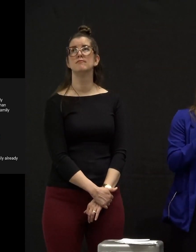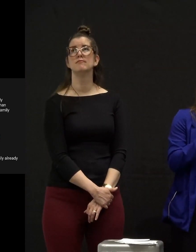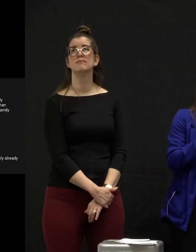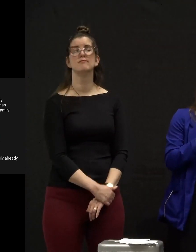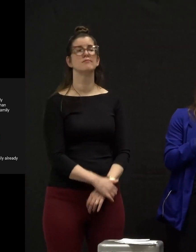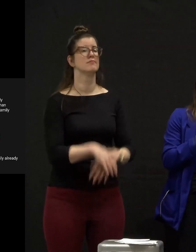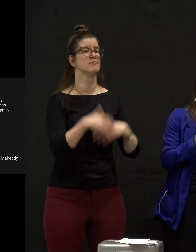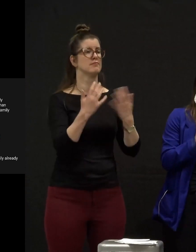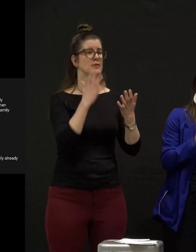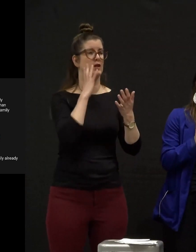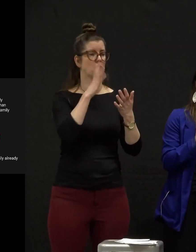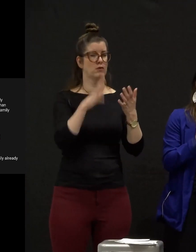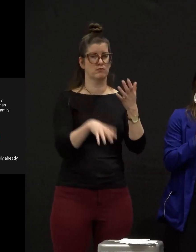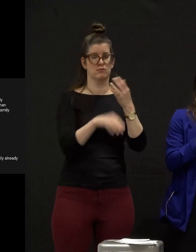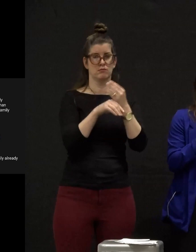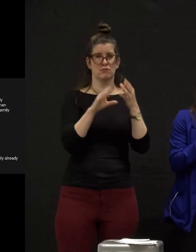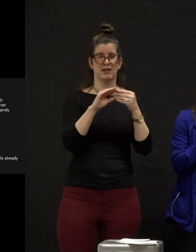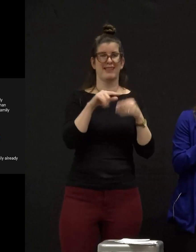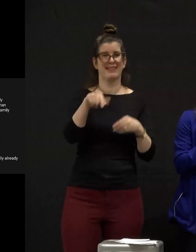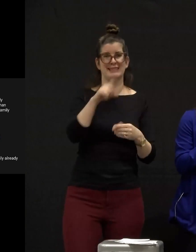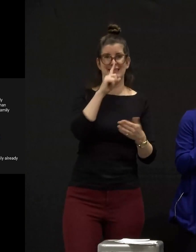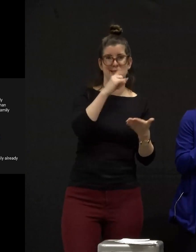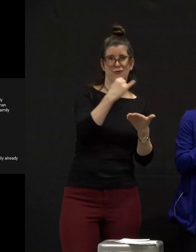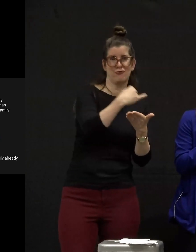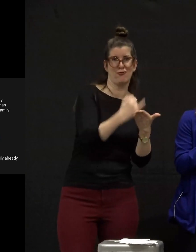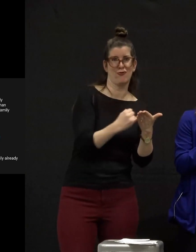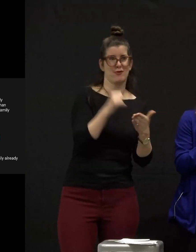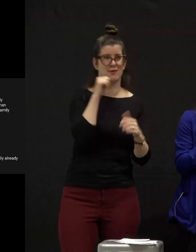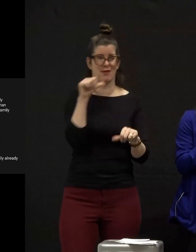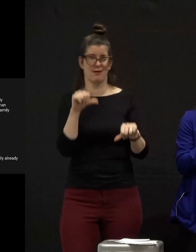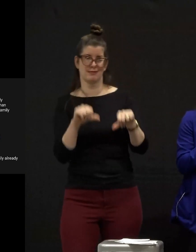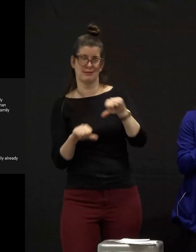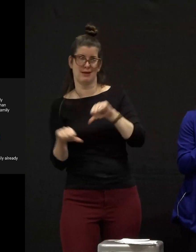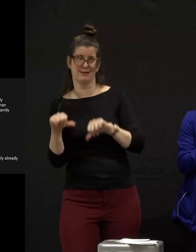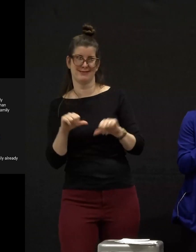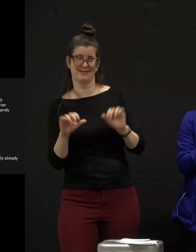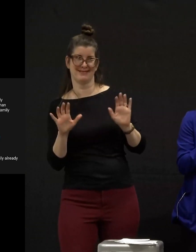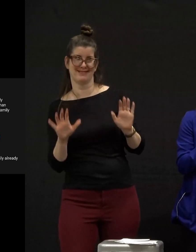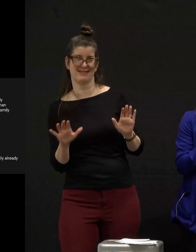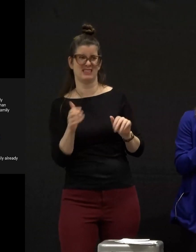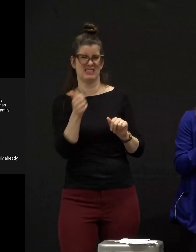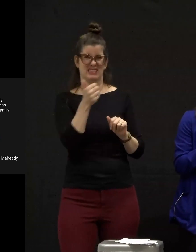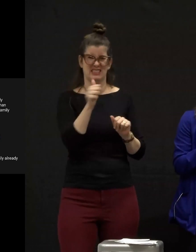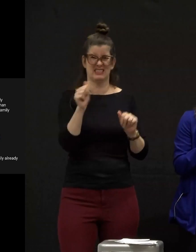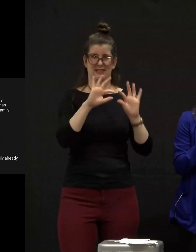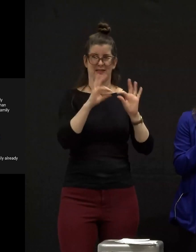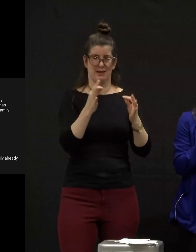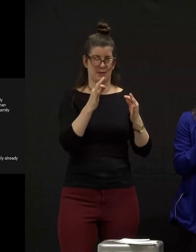And I will say that this is an art and not a science, that every family we meet, we figure it out.